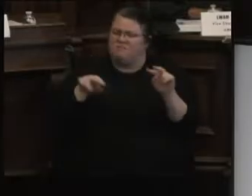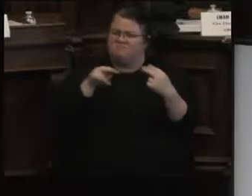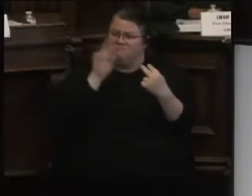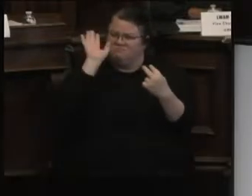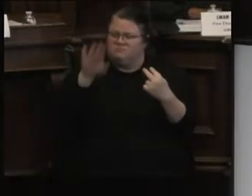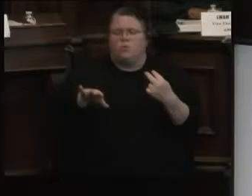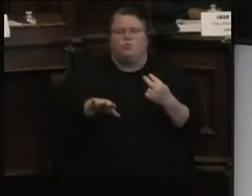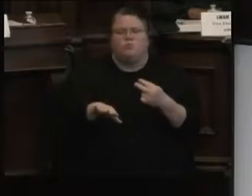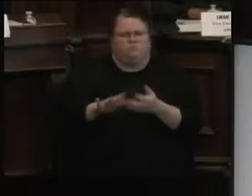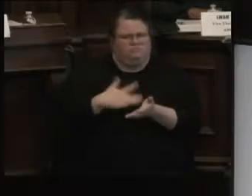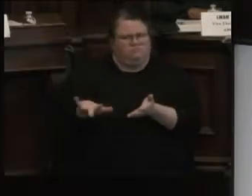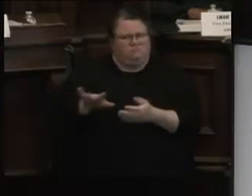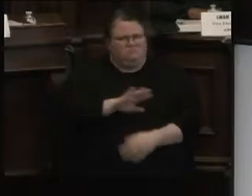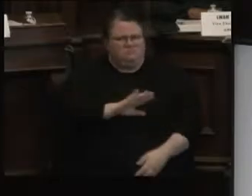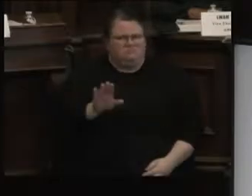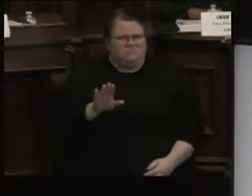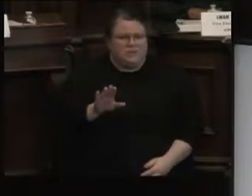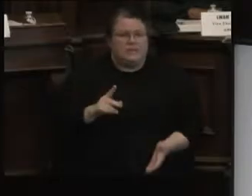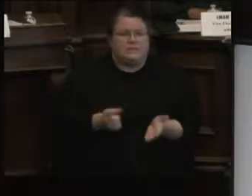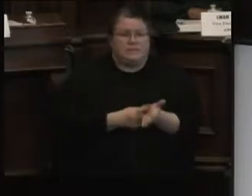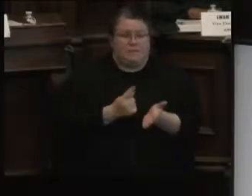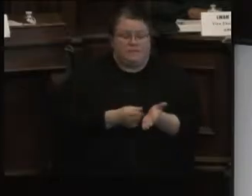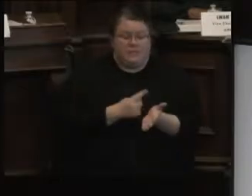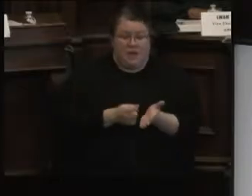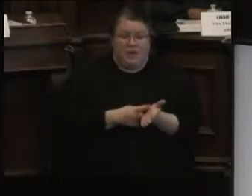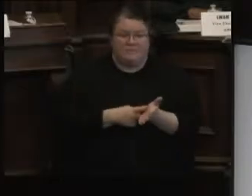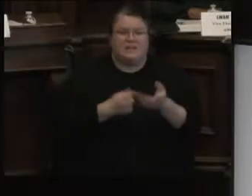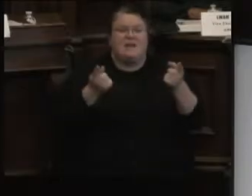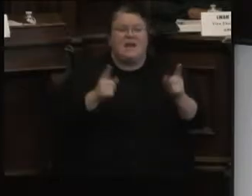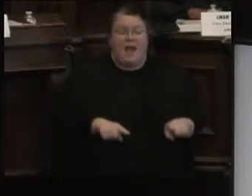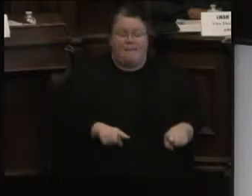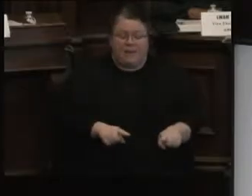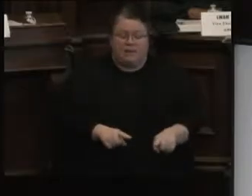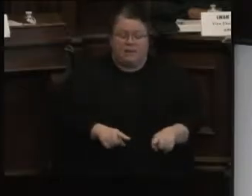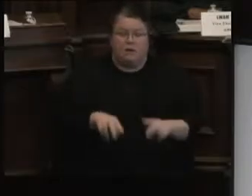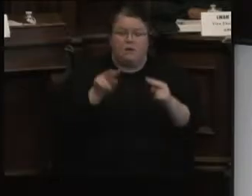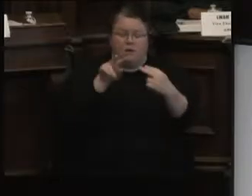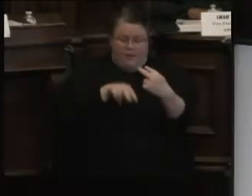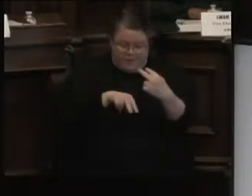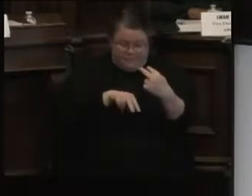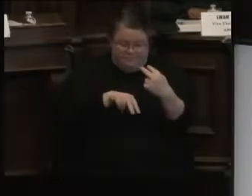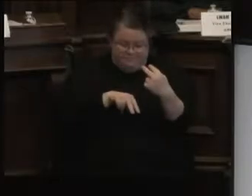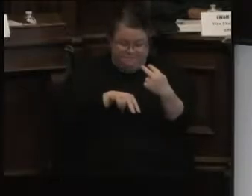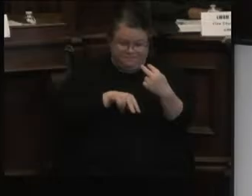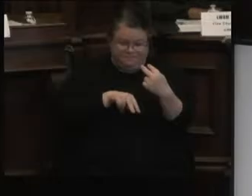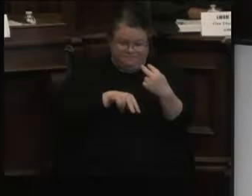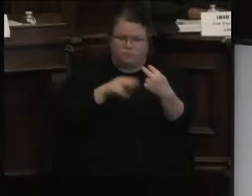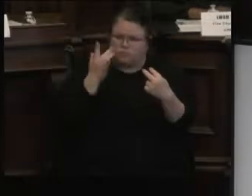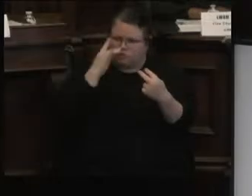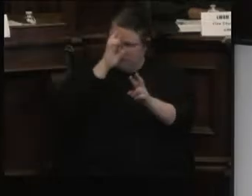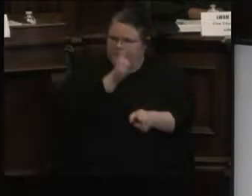contact sometimes is considered rude. Some cultures. So there